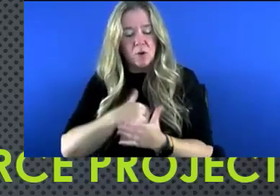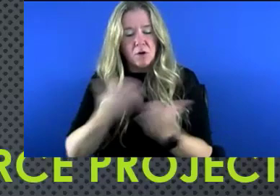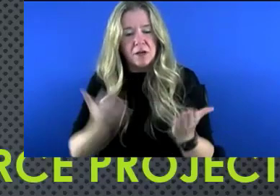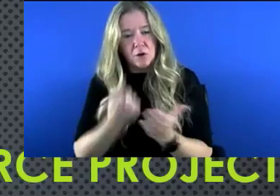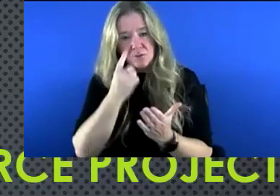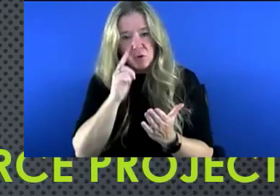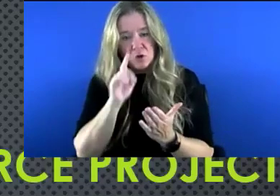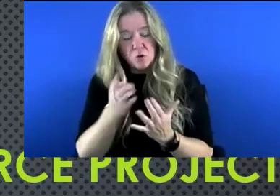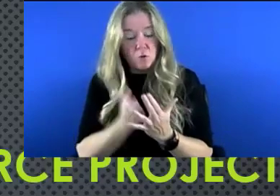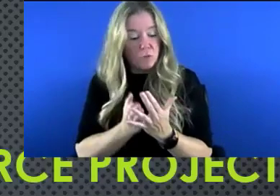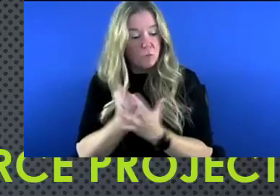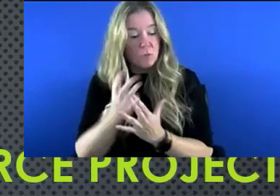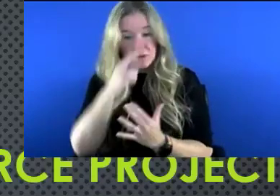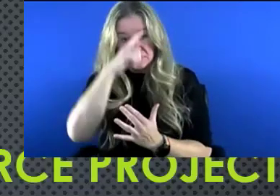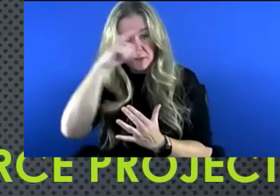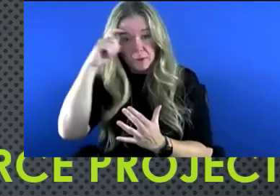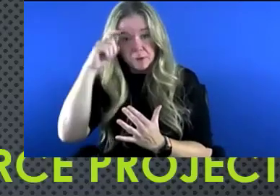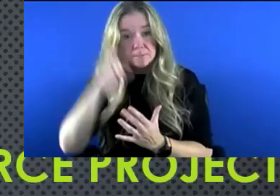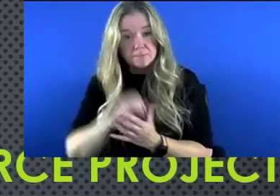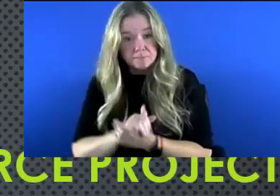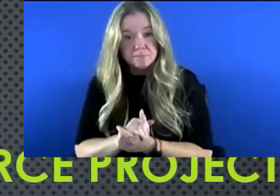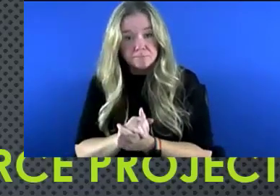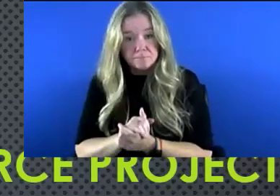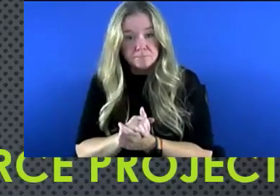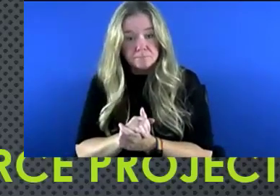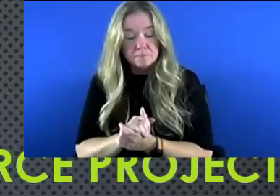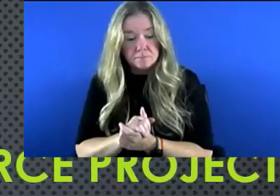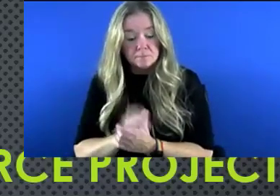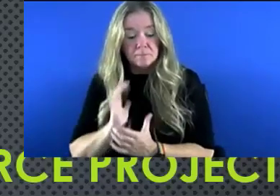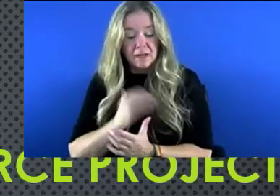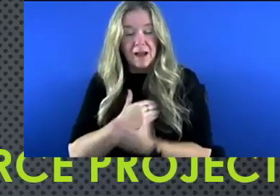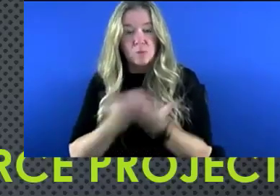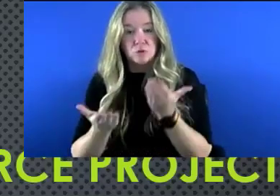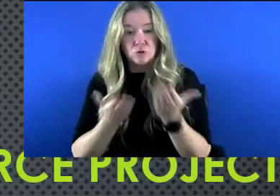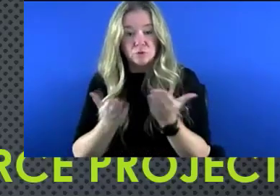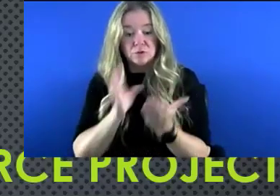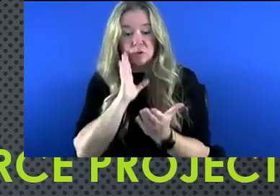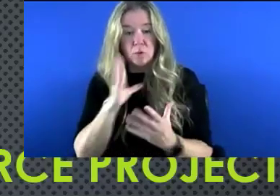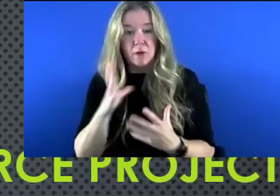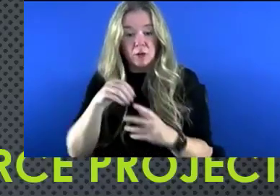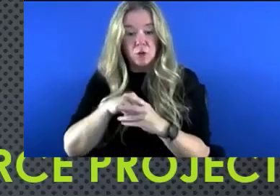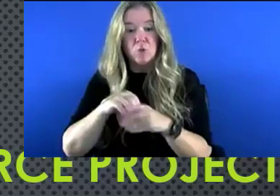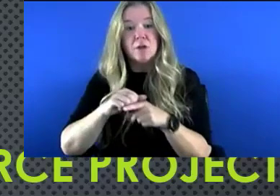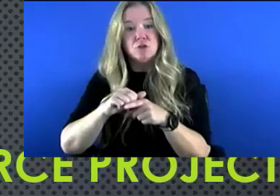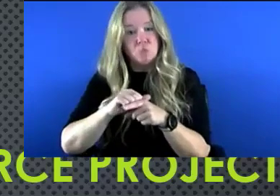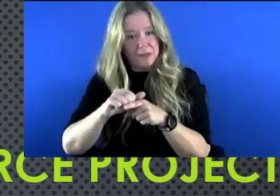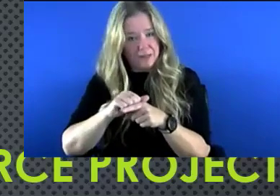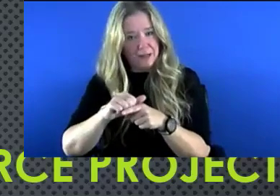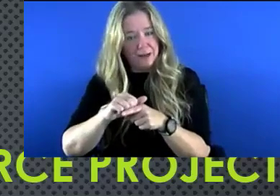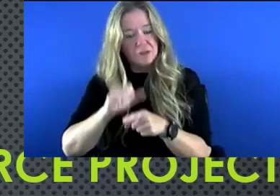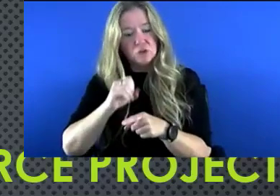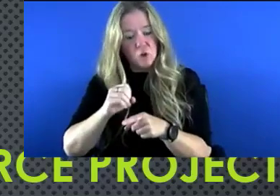even throughout the summer. And our services include training. So we do general things